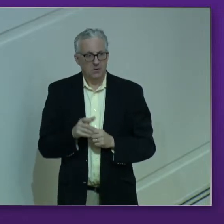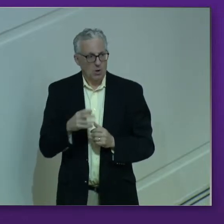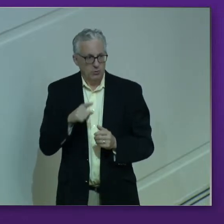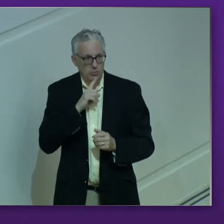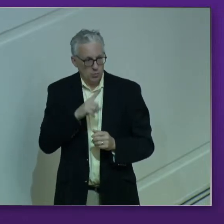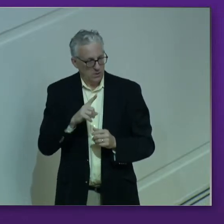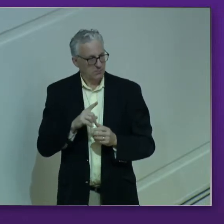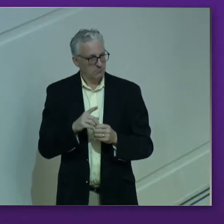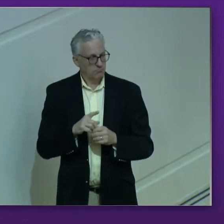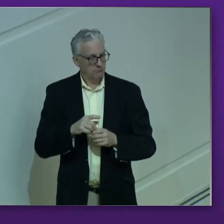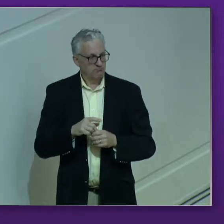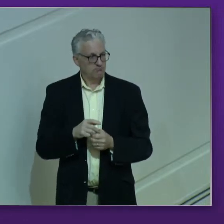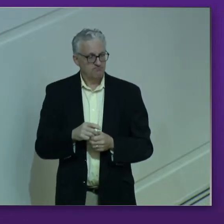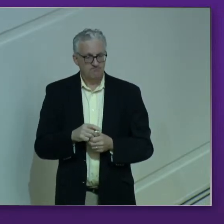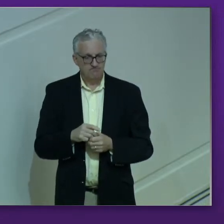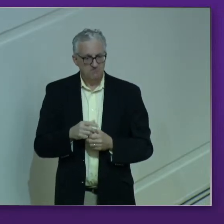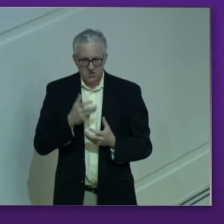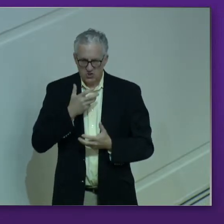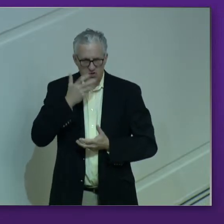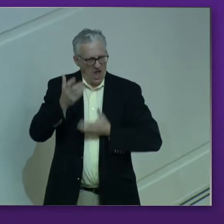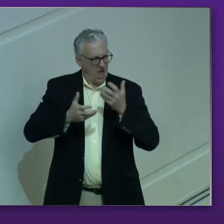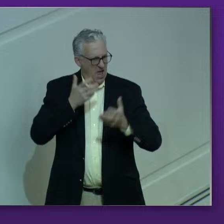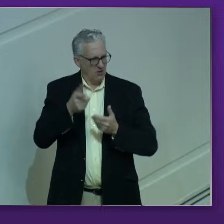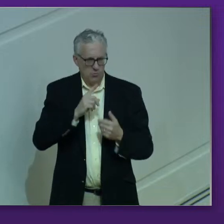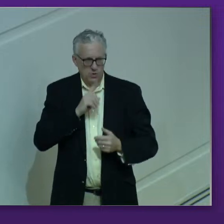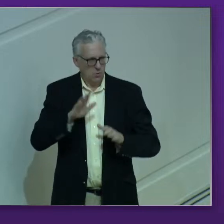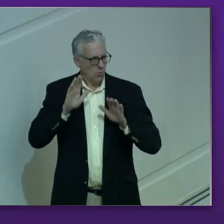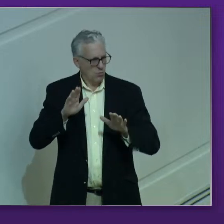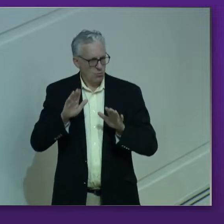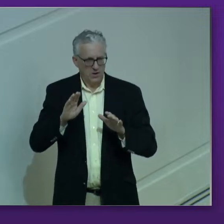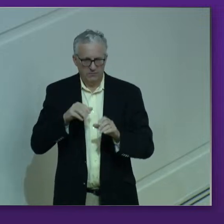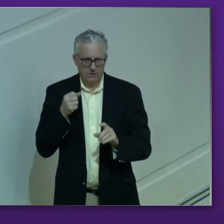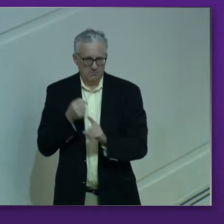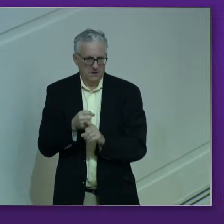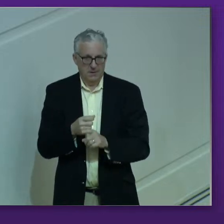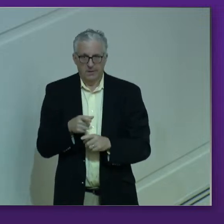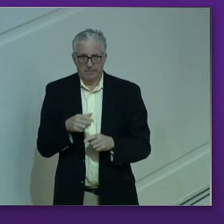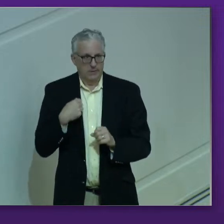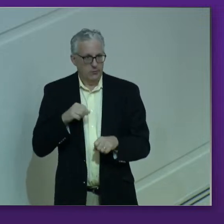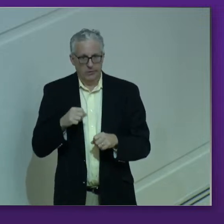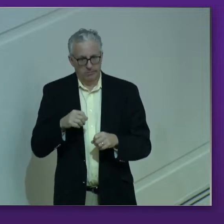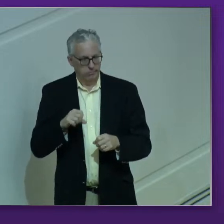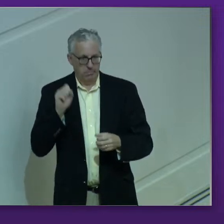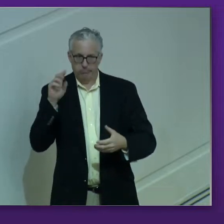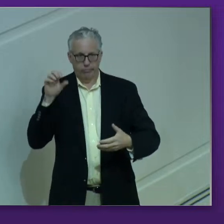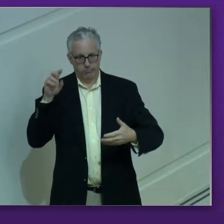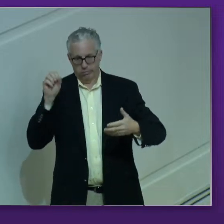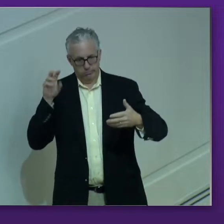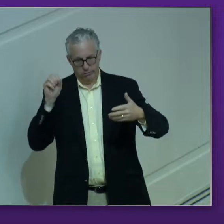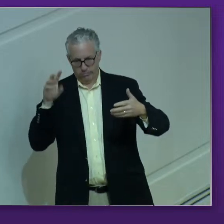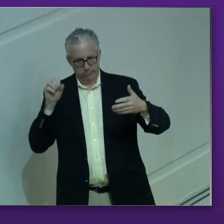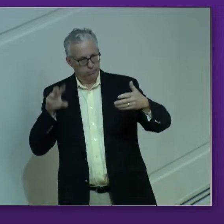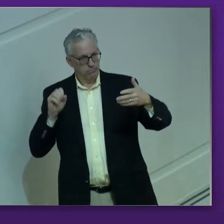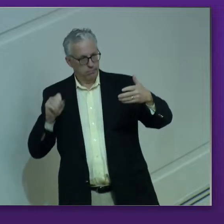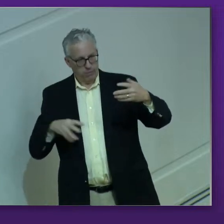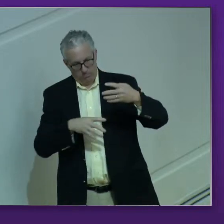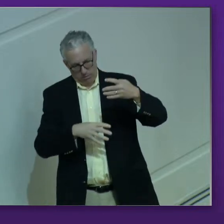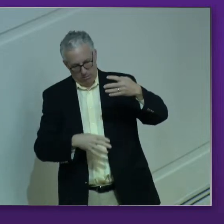TAKE A MOMENT TO JUST UPLIFT EVERYONE WHO HELPS TO CREATE AN